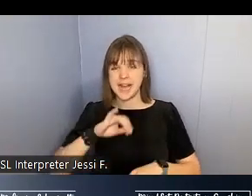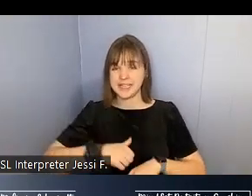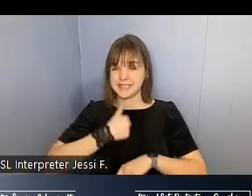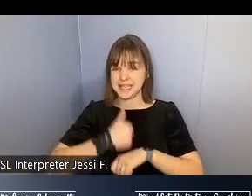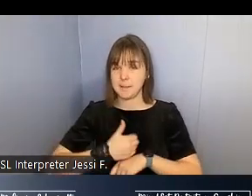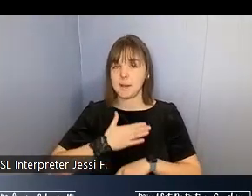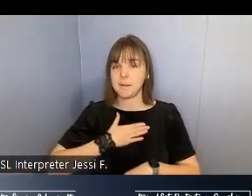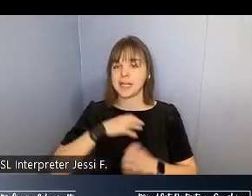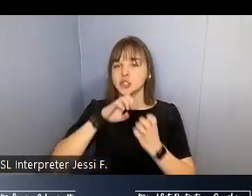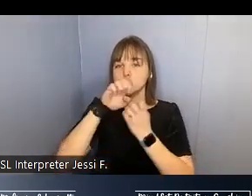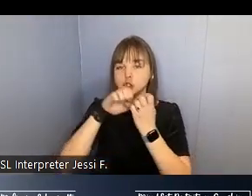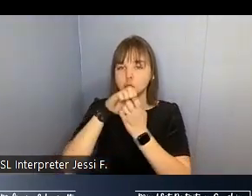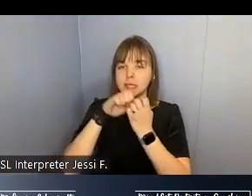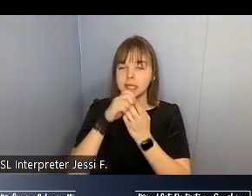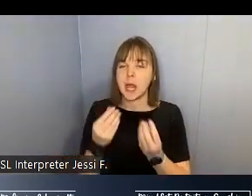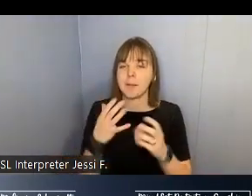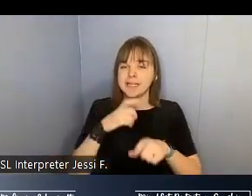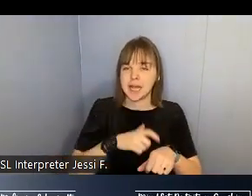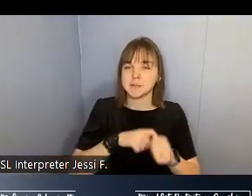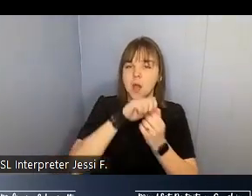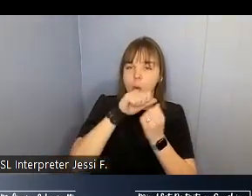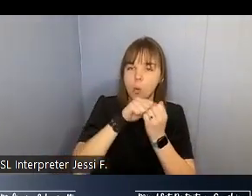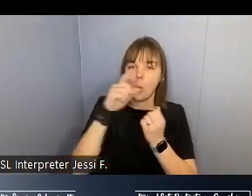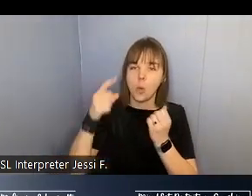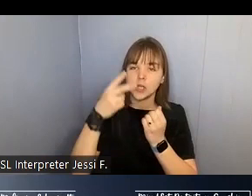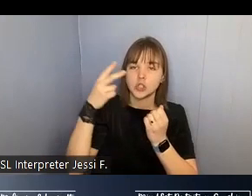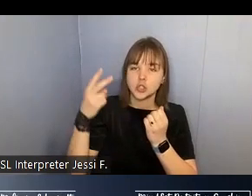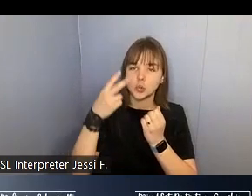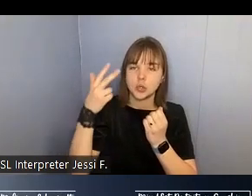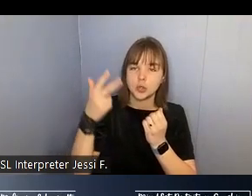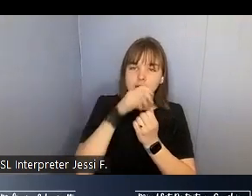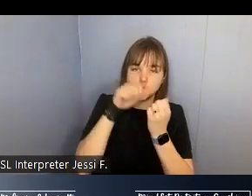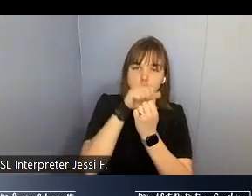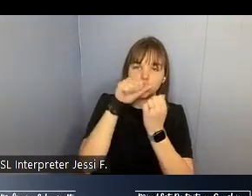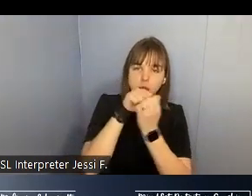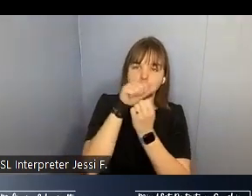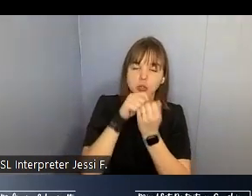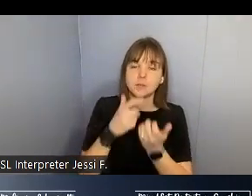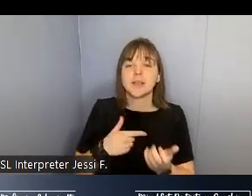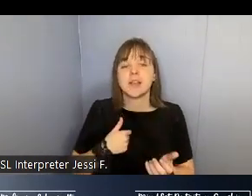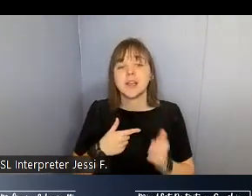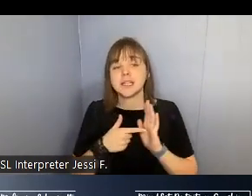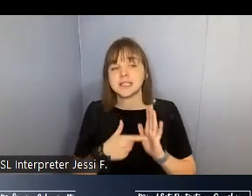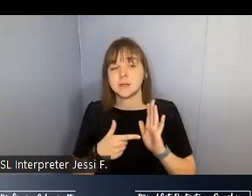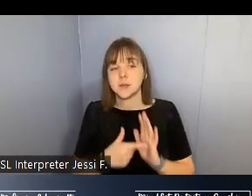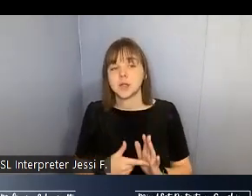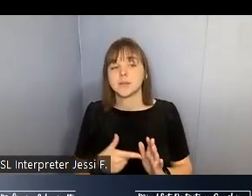broke my arm, and my wrist, and part of my hand-- I'm a lefty-- I had to do everything with my right hand. So use your non-dominant hand and practice eating